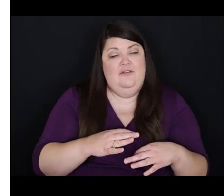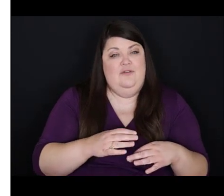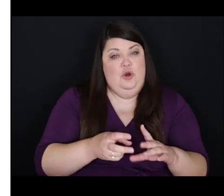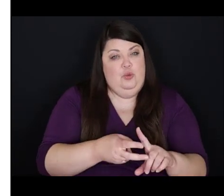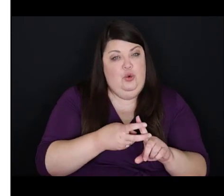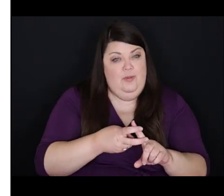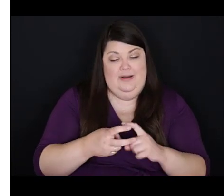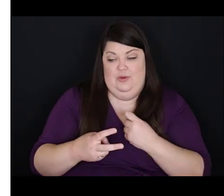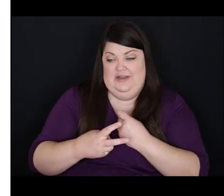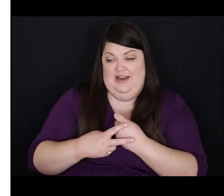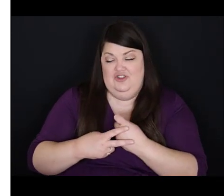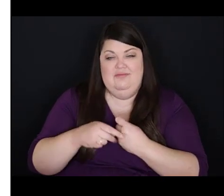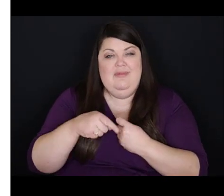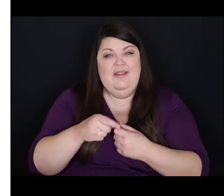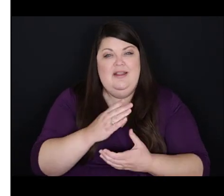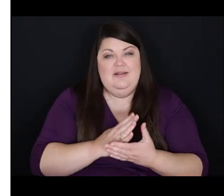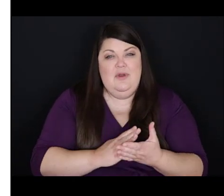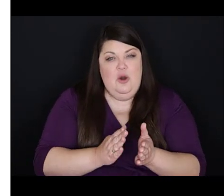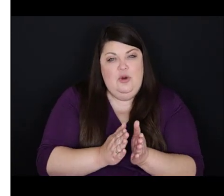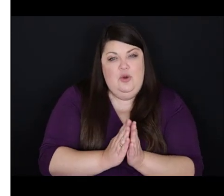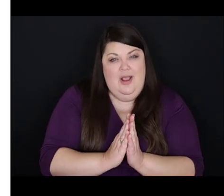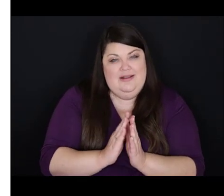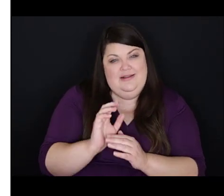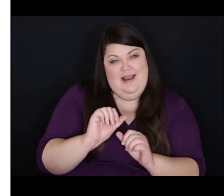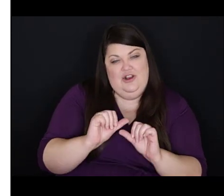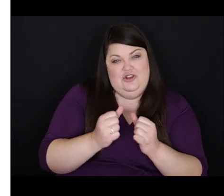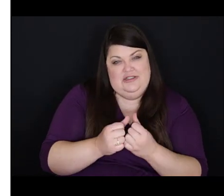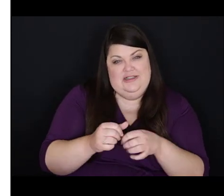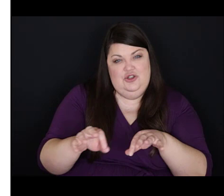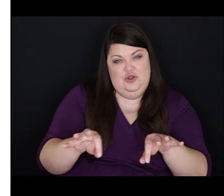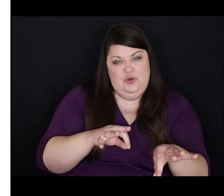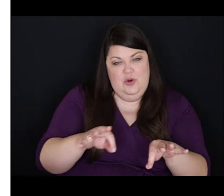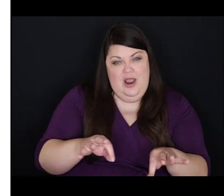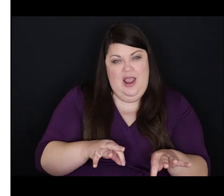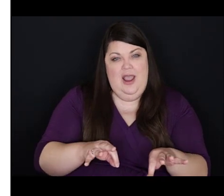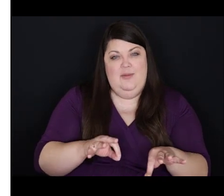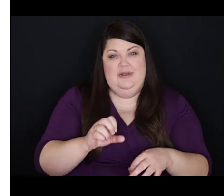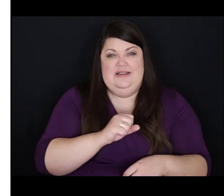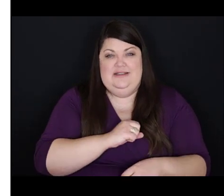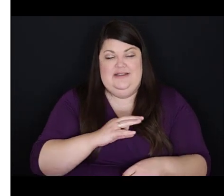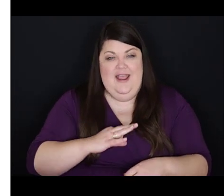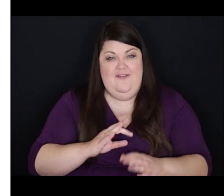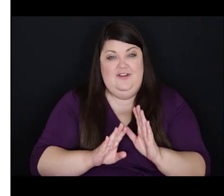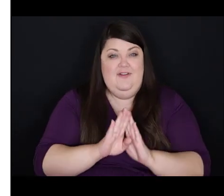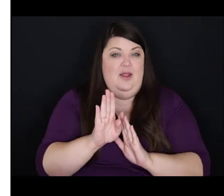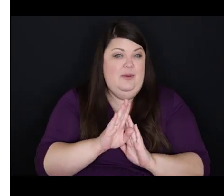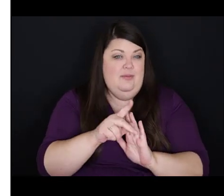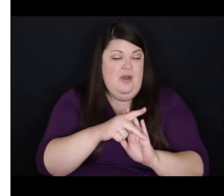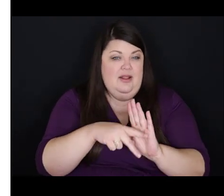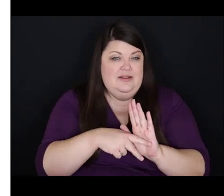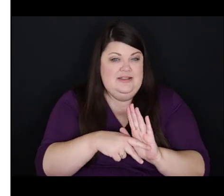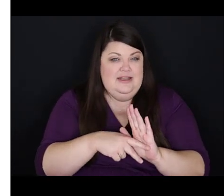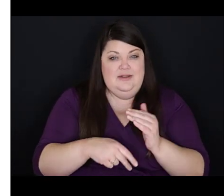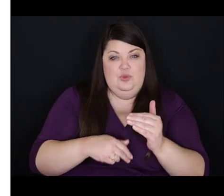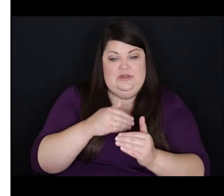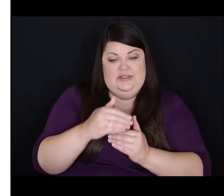this part requests that agencies describe staff development policies, procedures, and activities